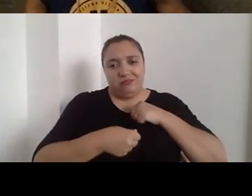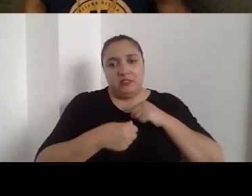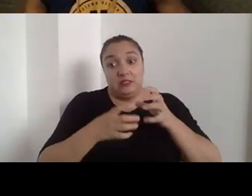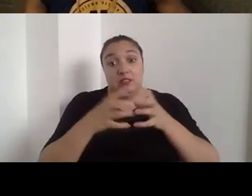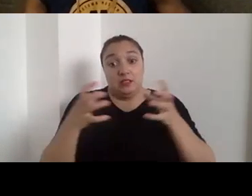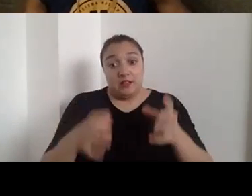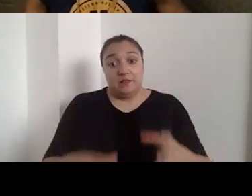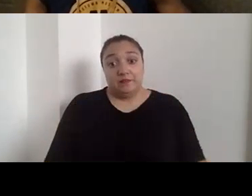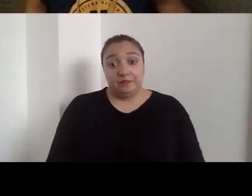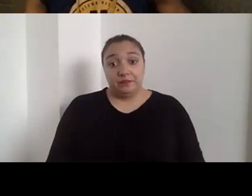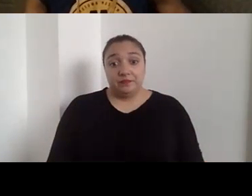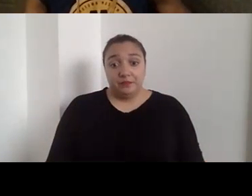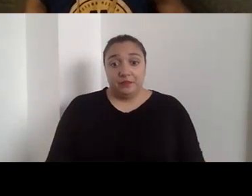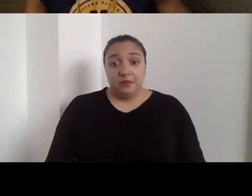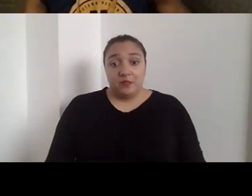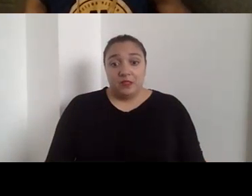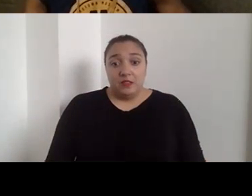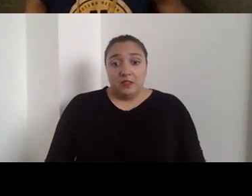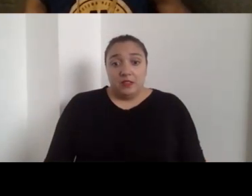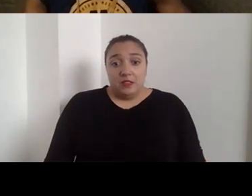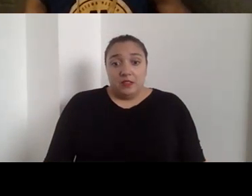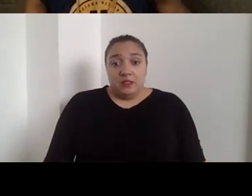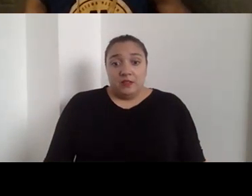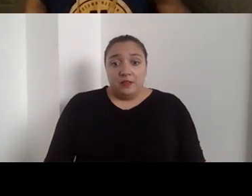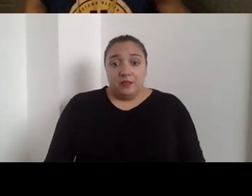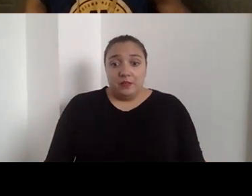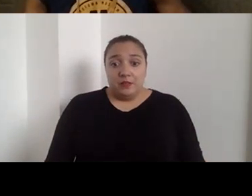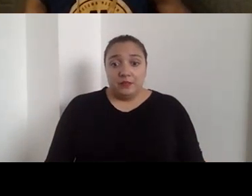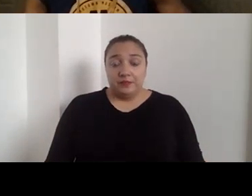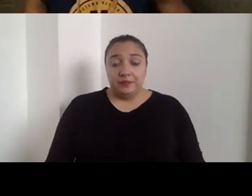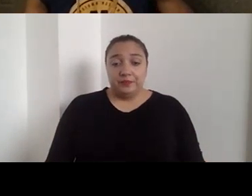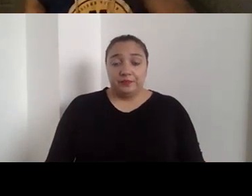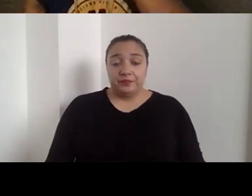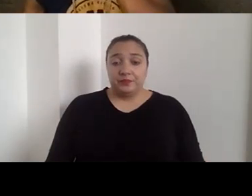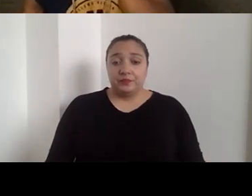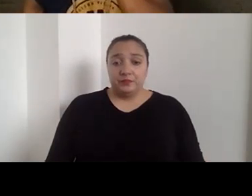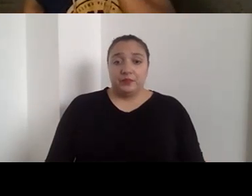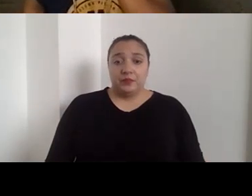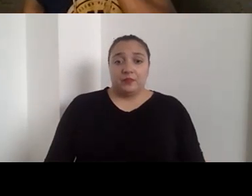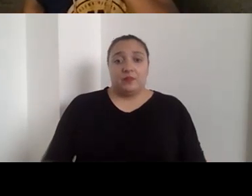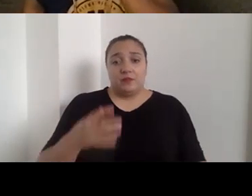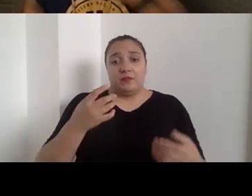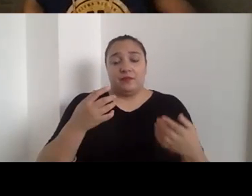just like the on slaughtof COVID where we all knew